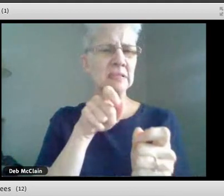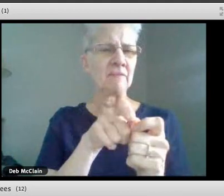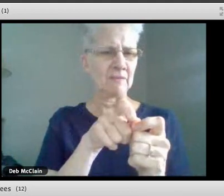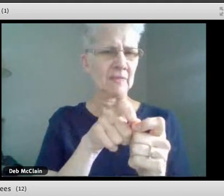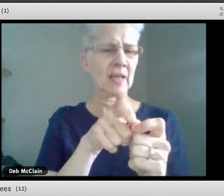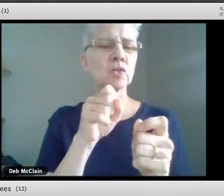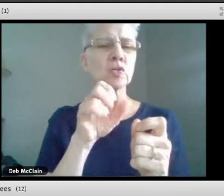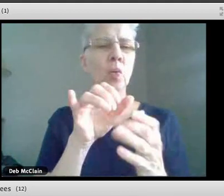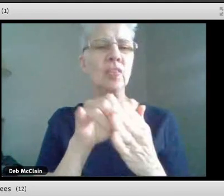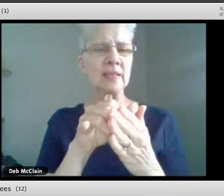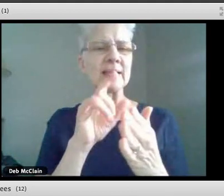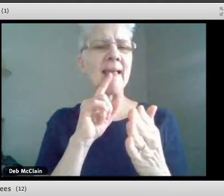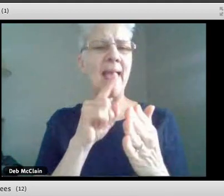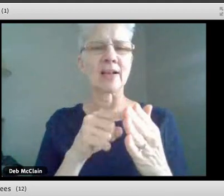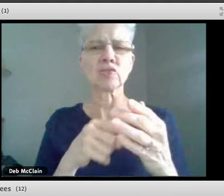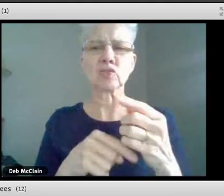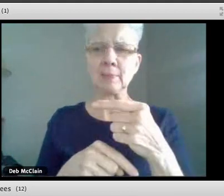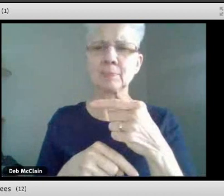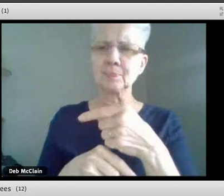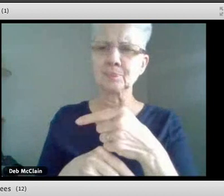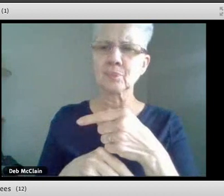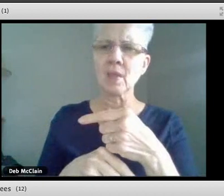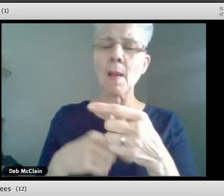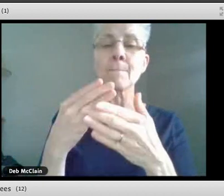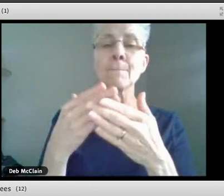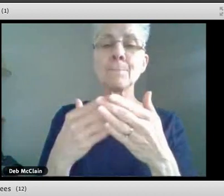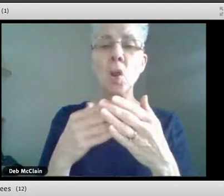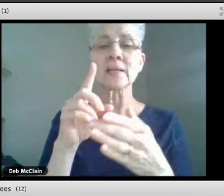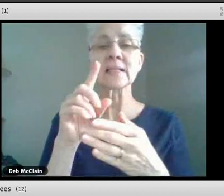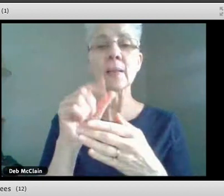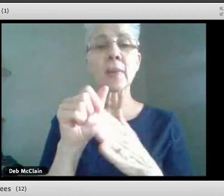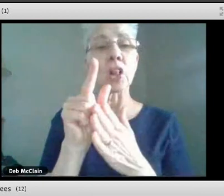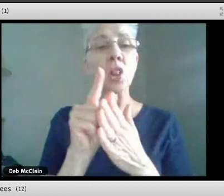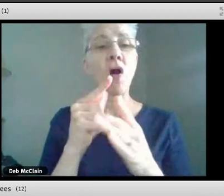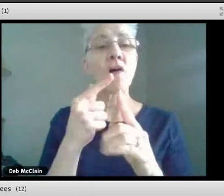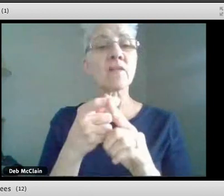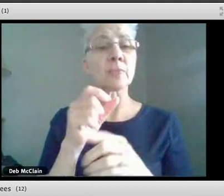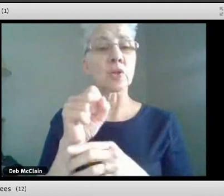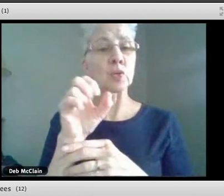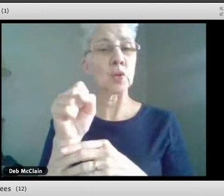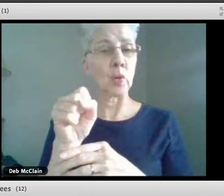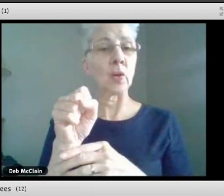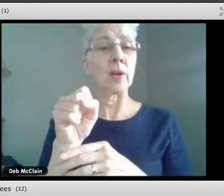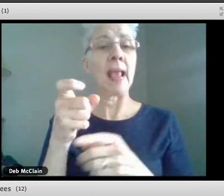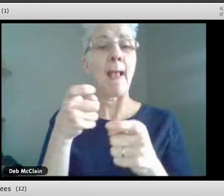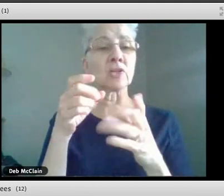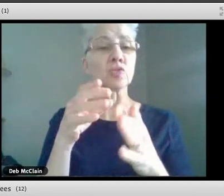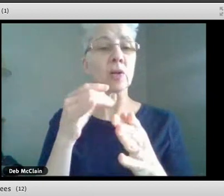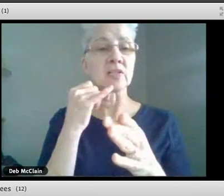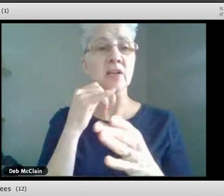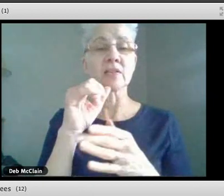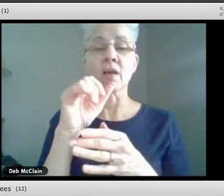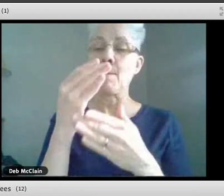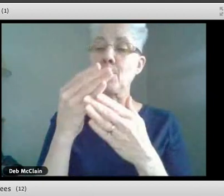and so this is actually the part of the disability law from the Social Security Administration, and so there's a Part A and a Part B,